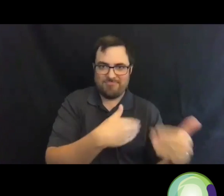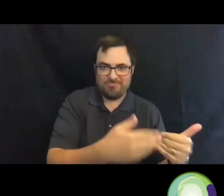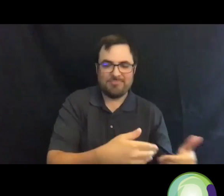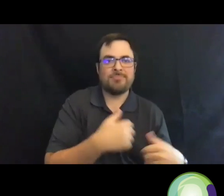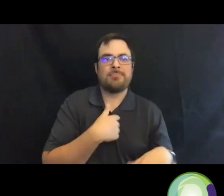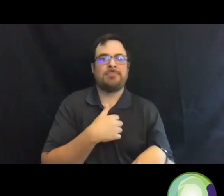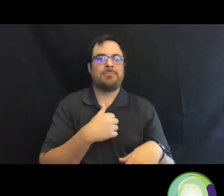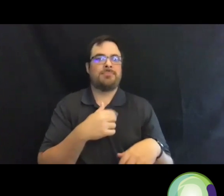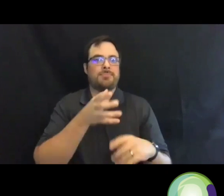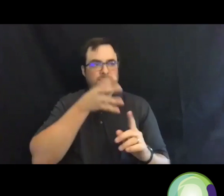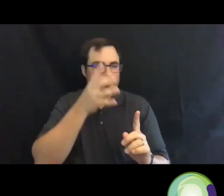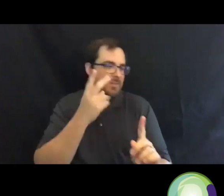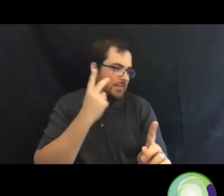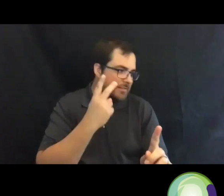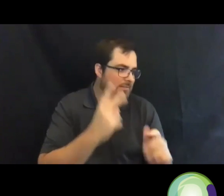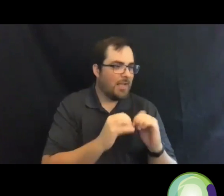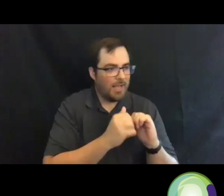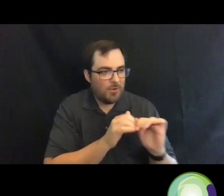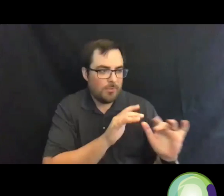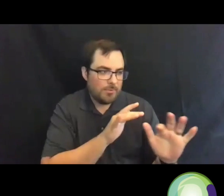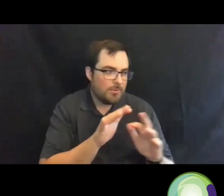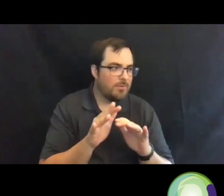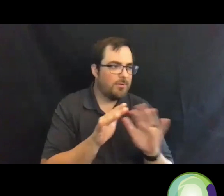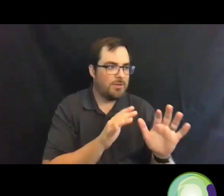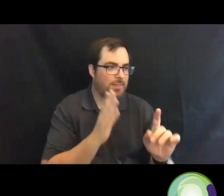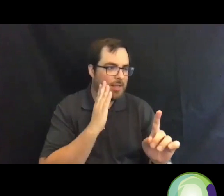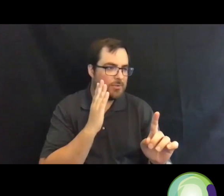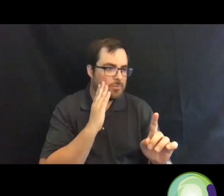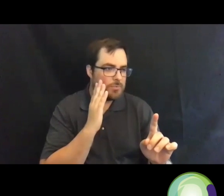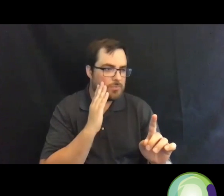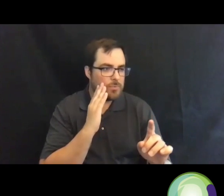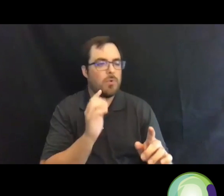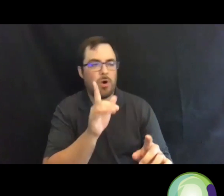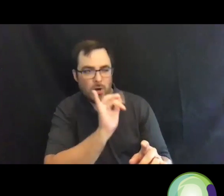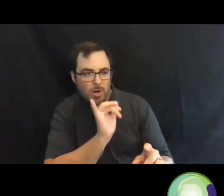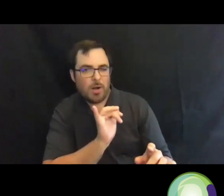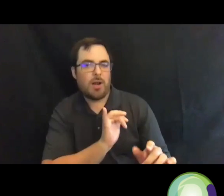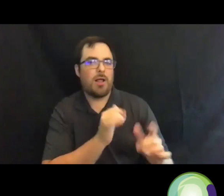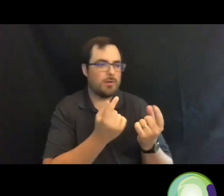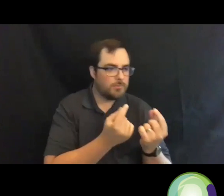in action. They kind of knew what the procedure was and what to do but